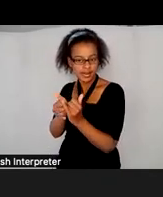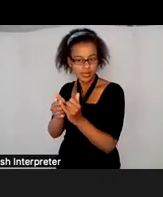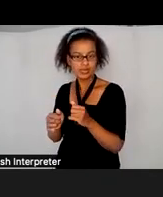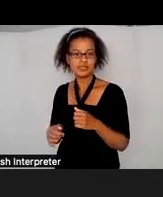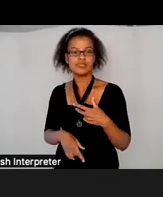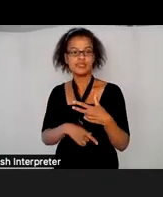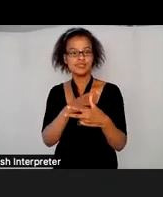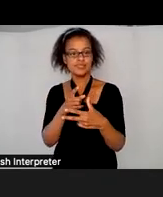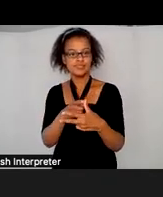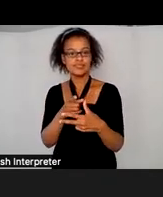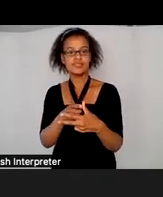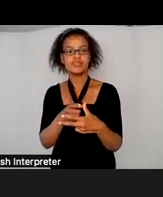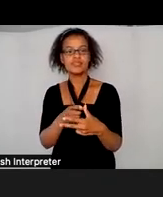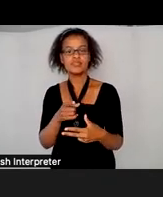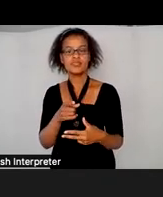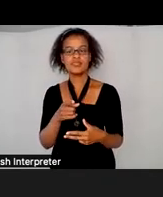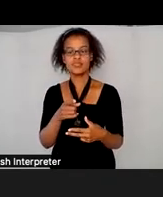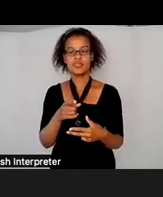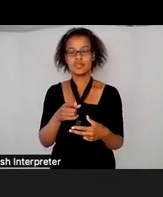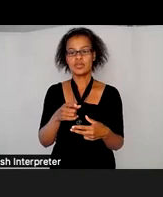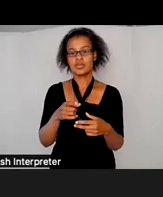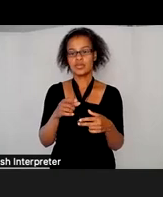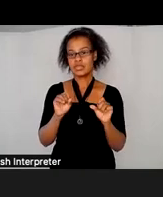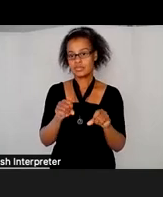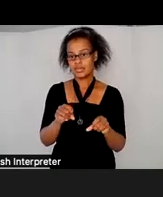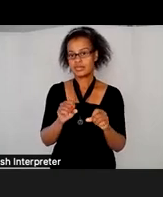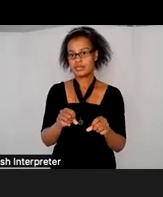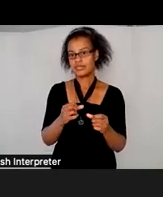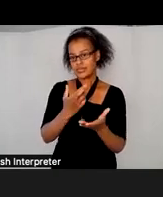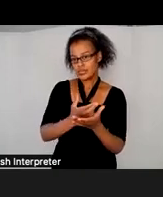the space at the farm and our outreach and communication.